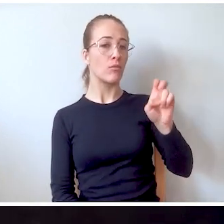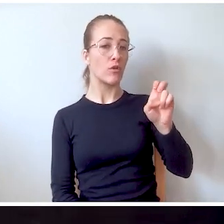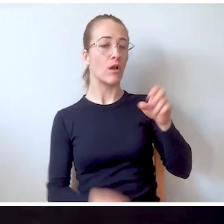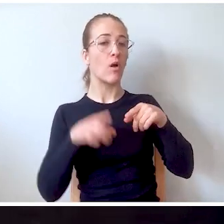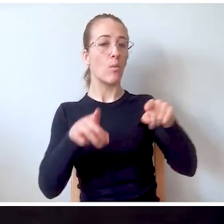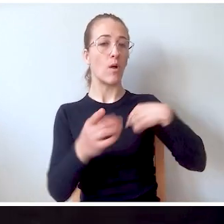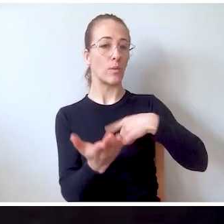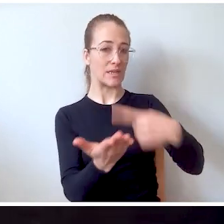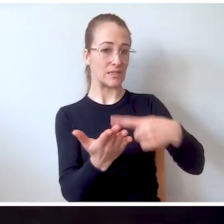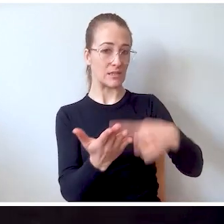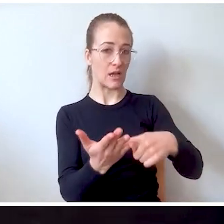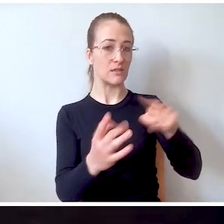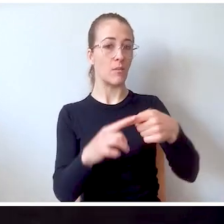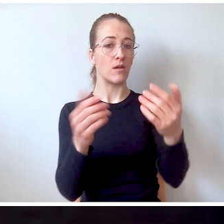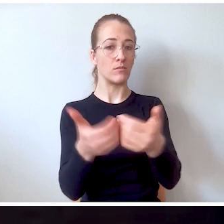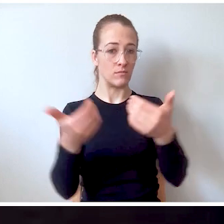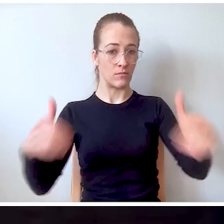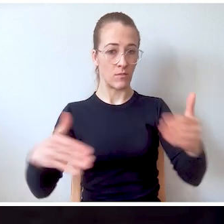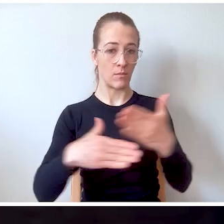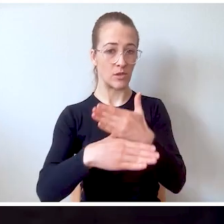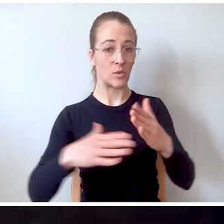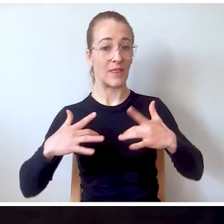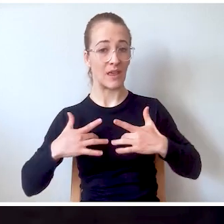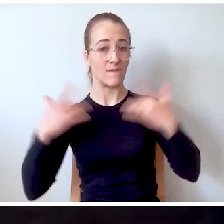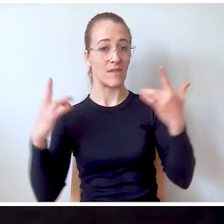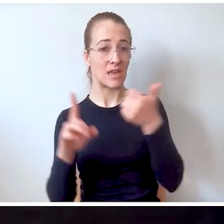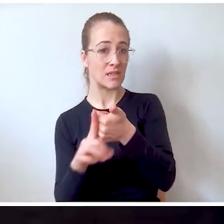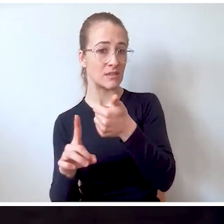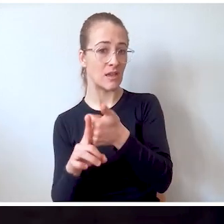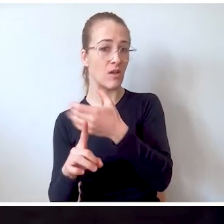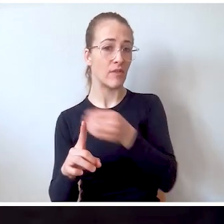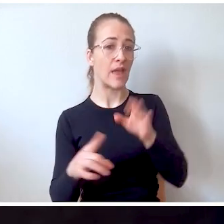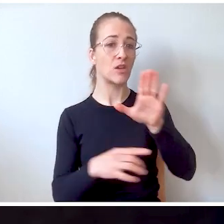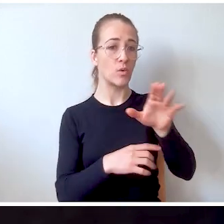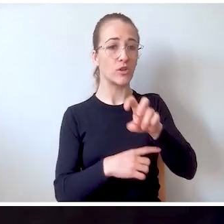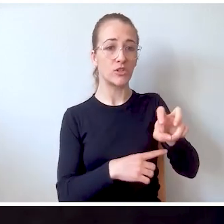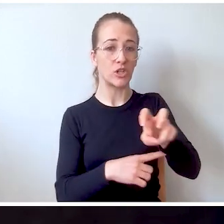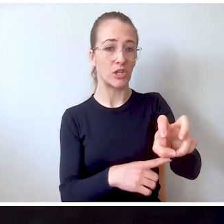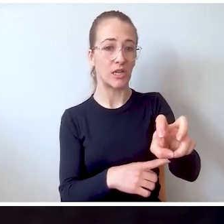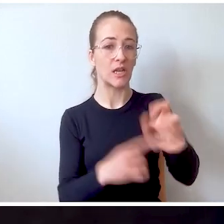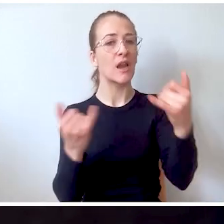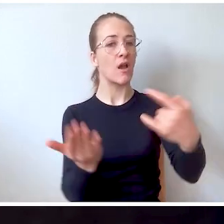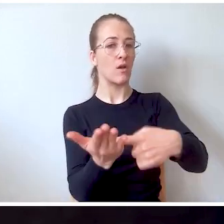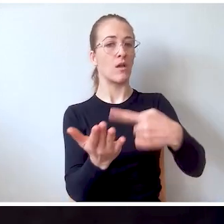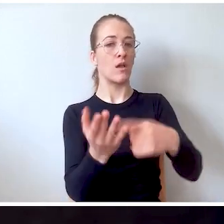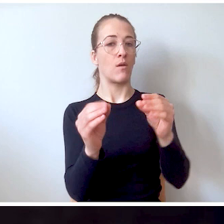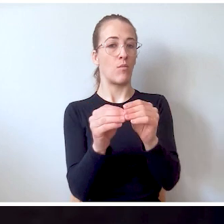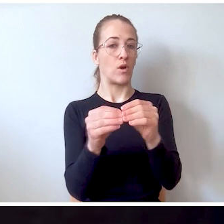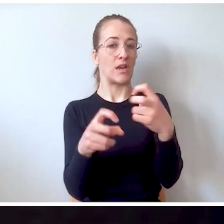you making the distinction between the event itself as well as your journey, let's talk about some of the more difficult